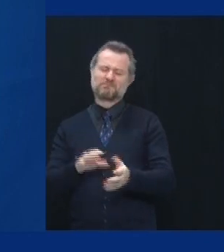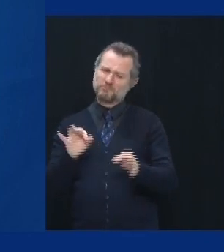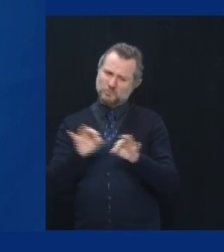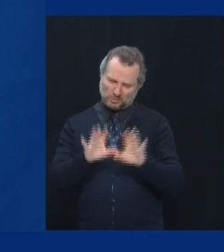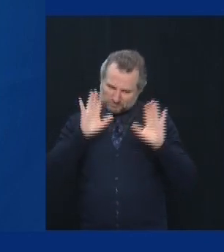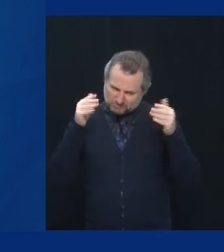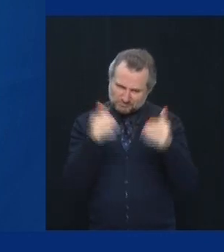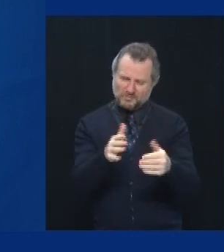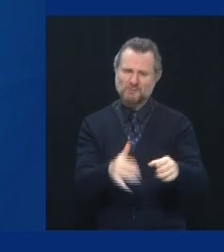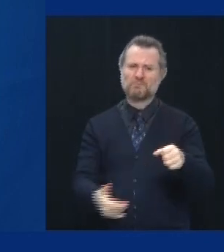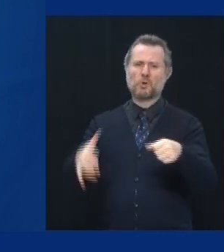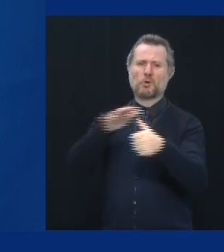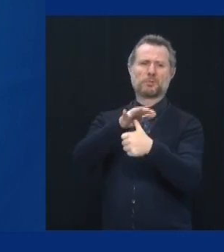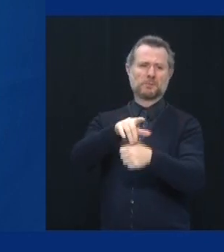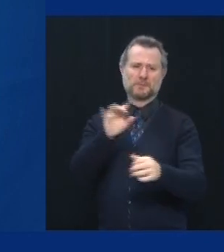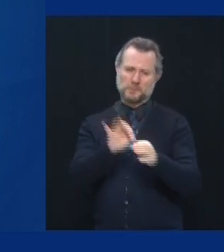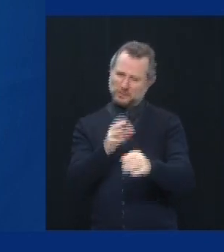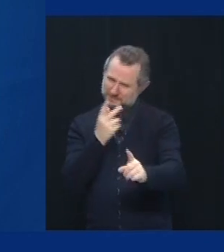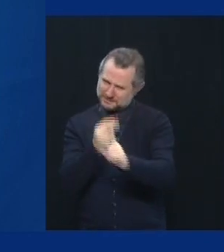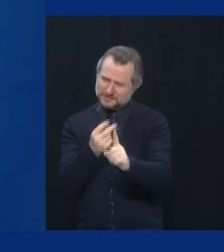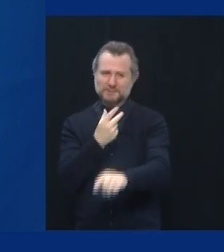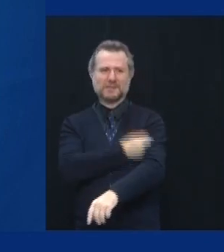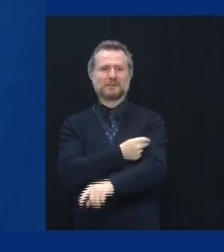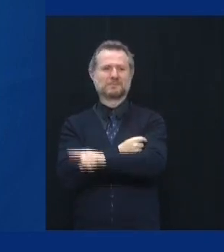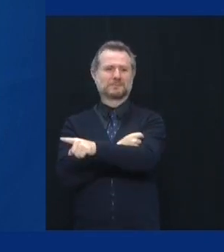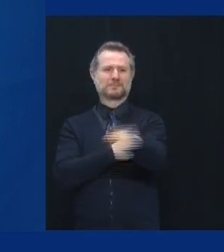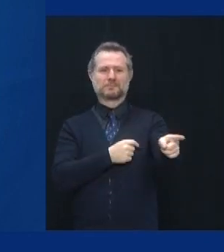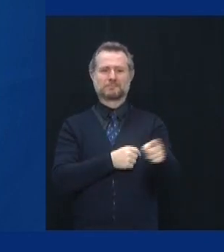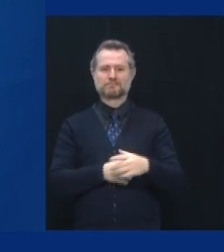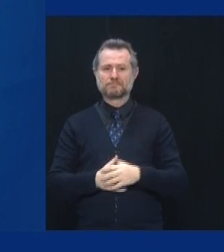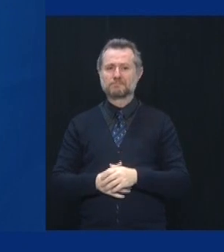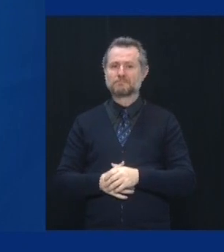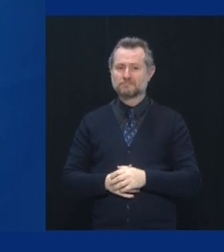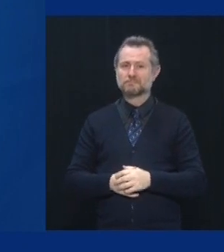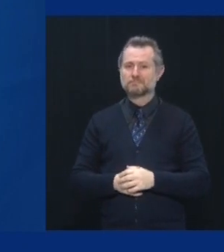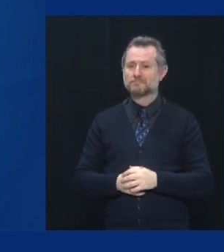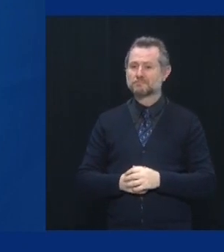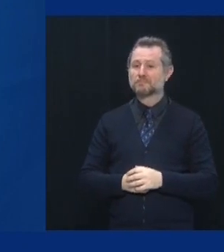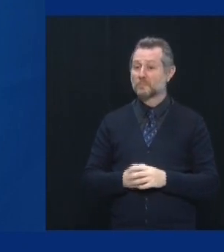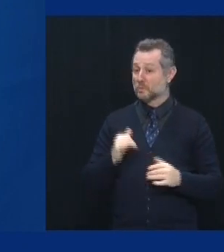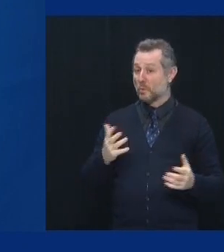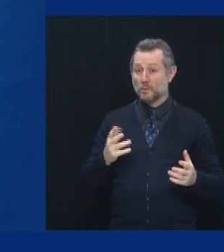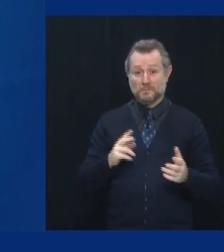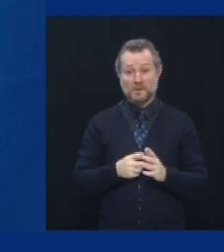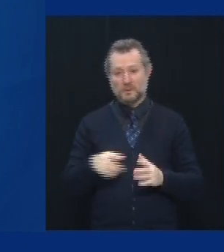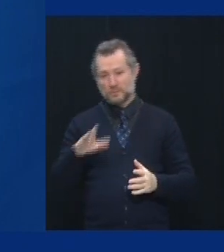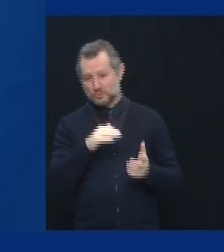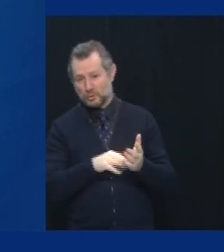COMES DOWN. THAT'S WHAT WE'RE CONCERNED ABOUT.